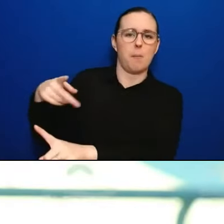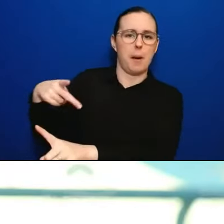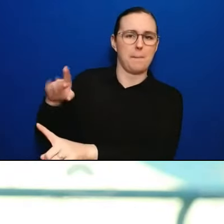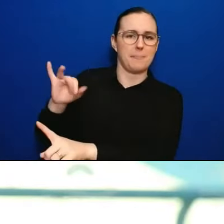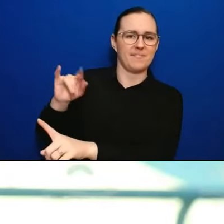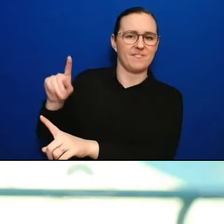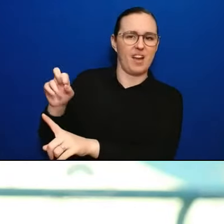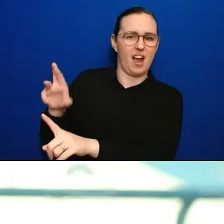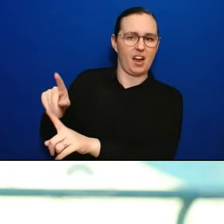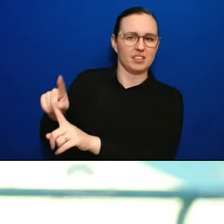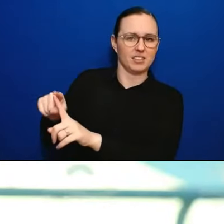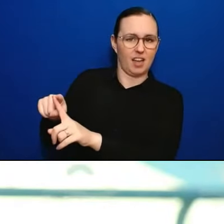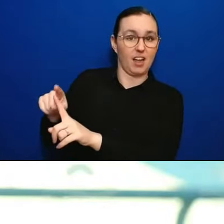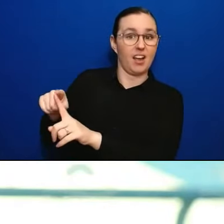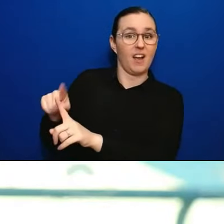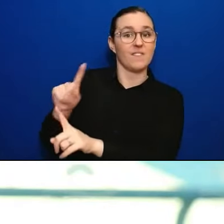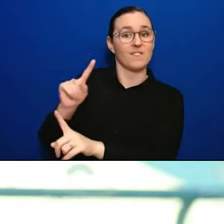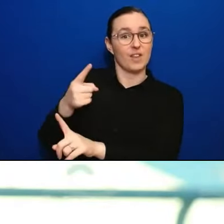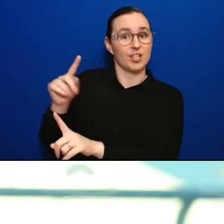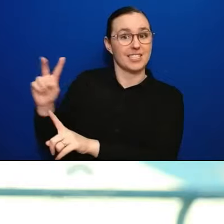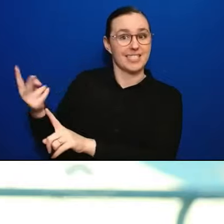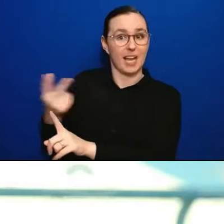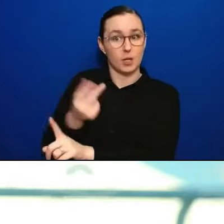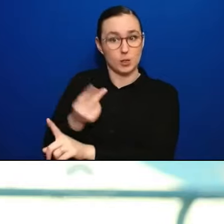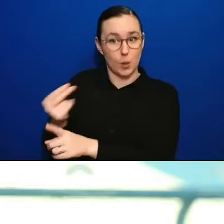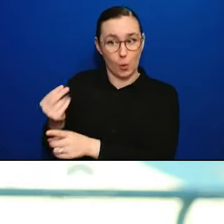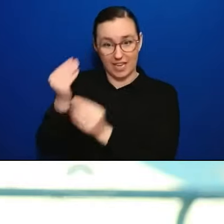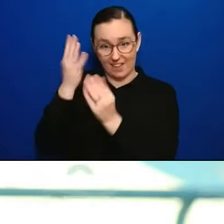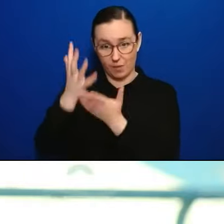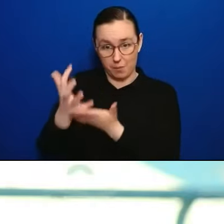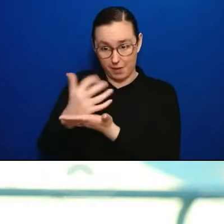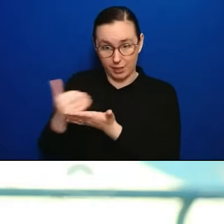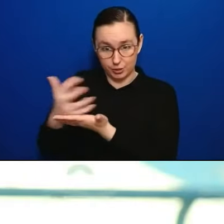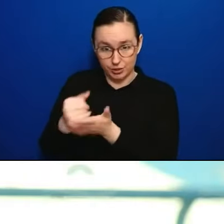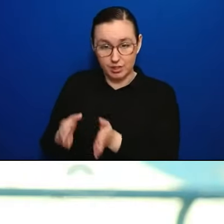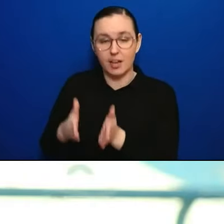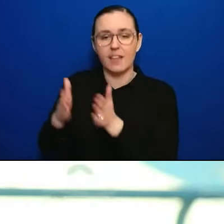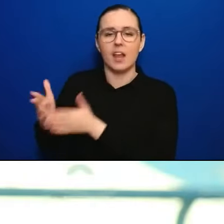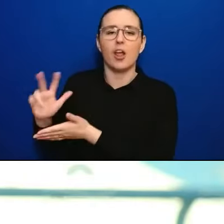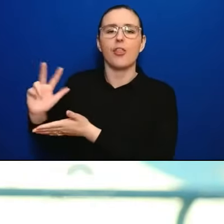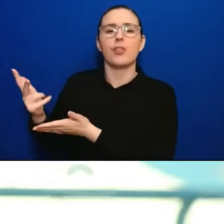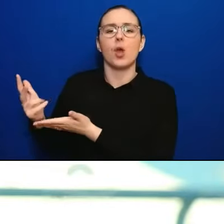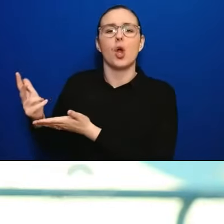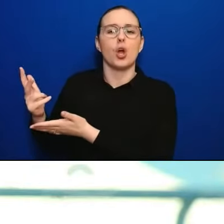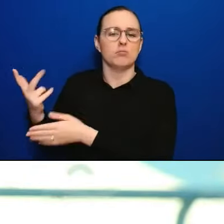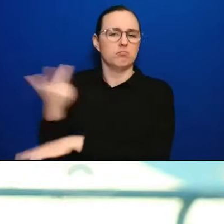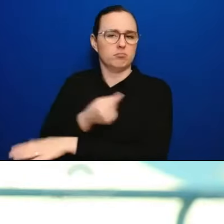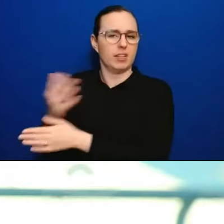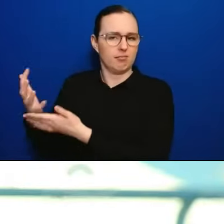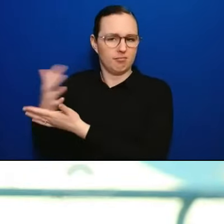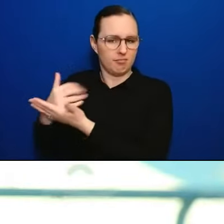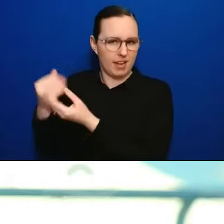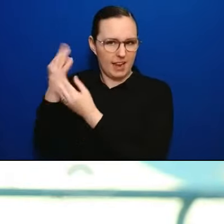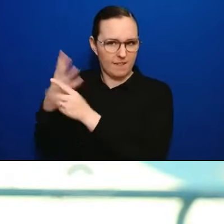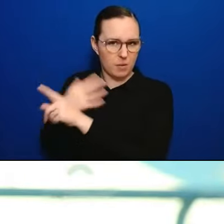And we're still waiting for the information from Pfizer and the data on the first two doses and